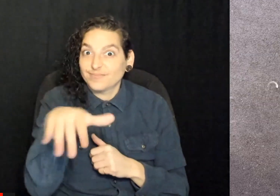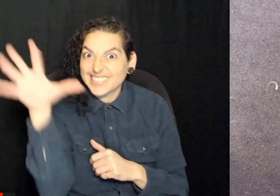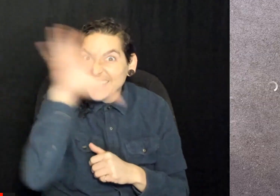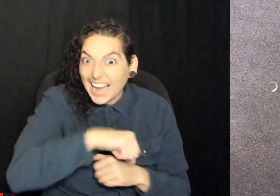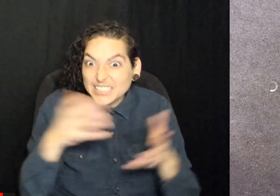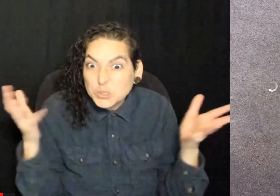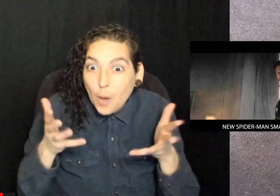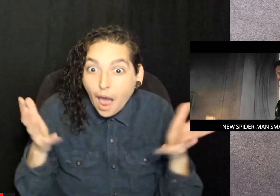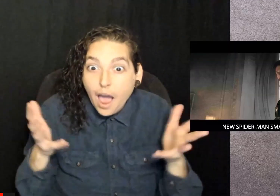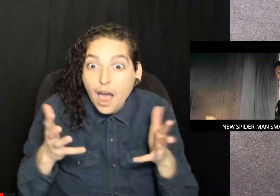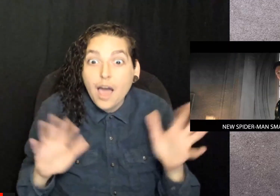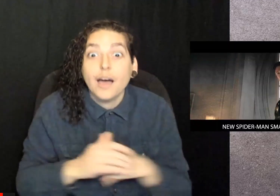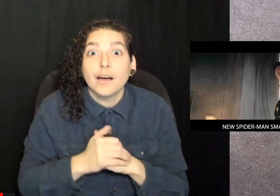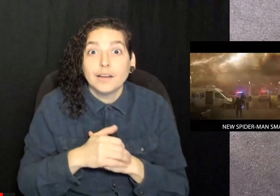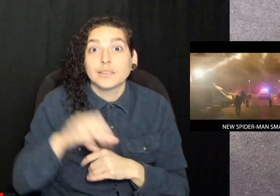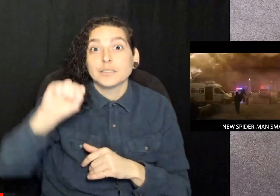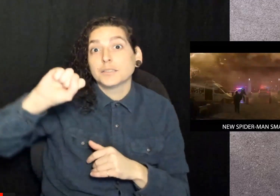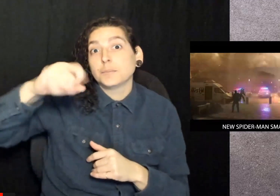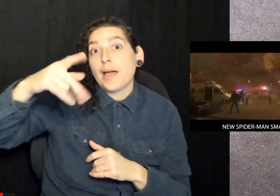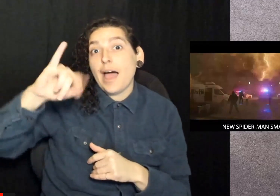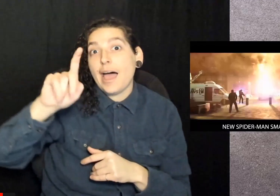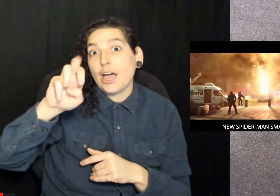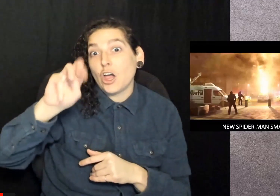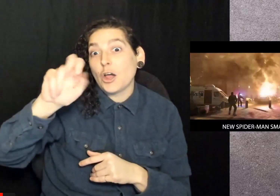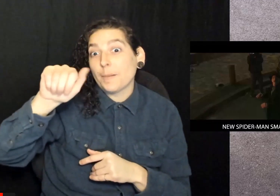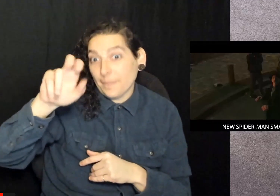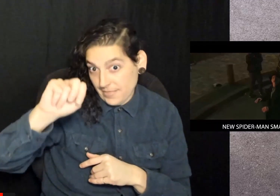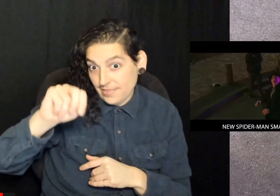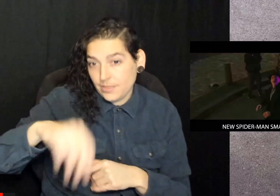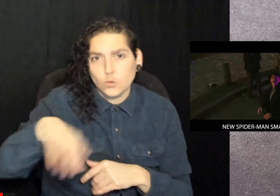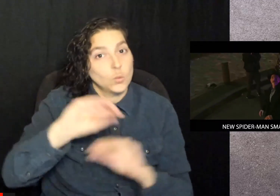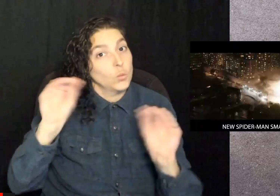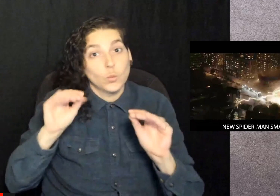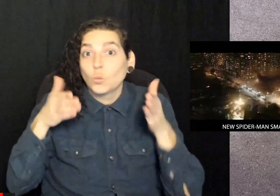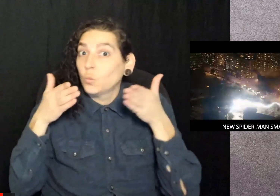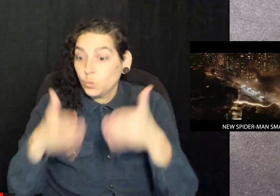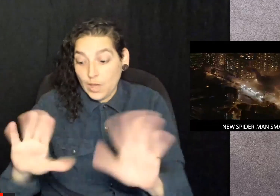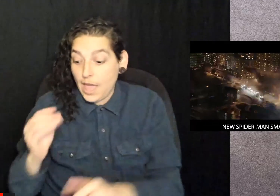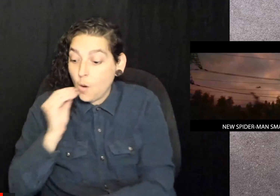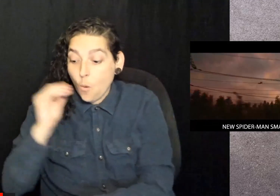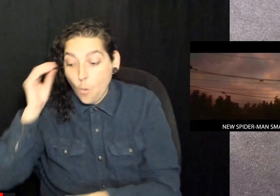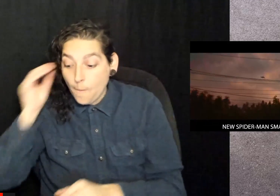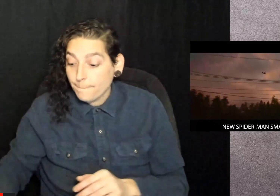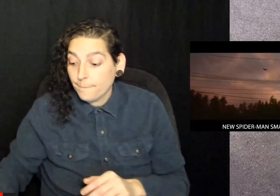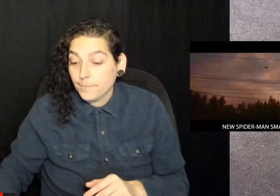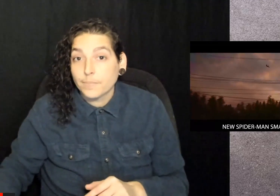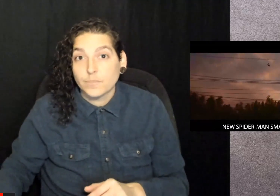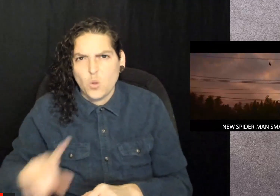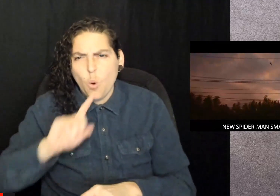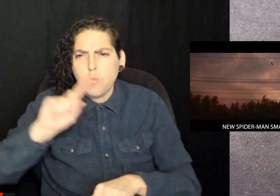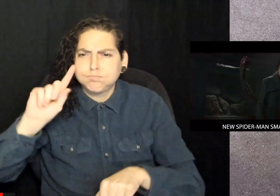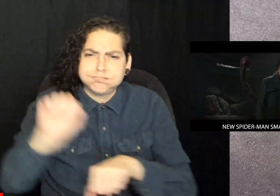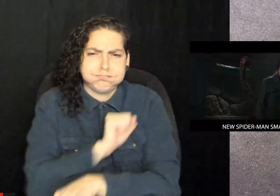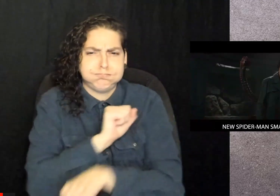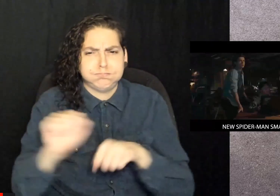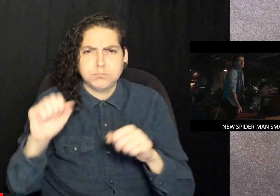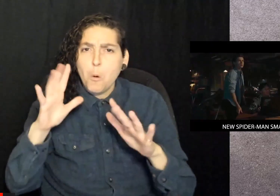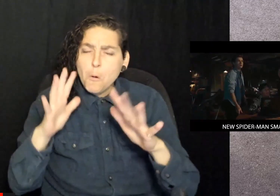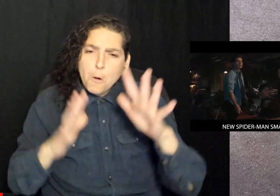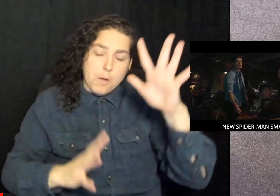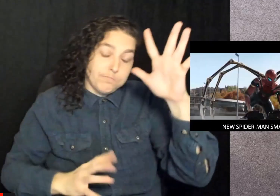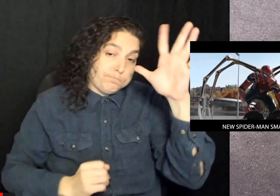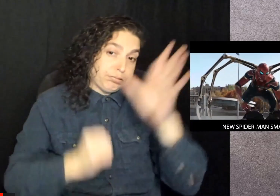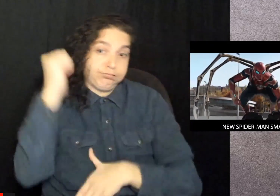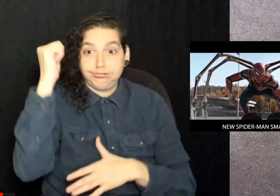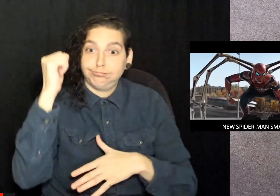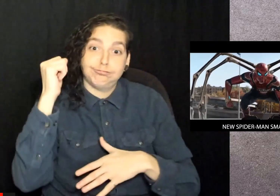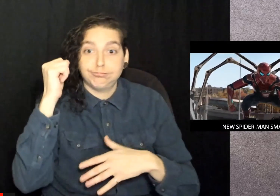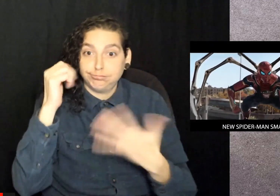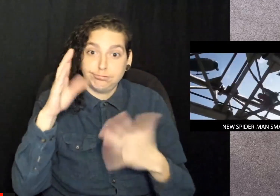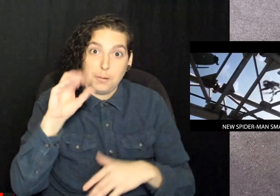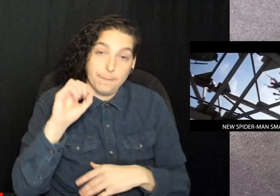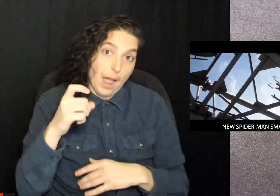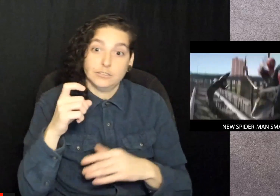guess what Spider-Man no way home smashed box office records this weekend